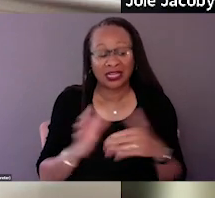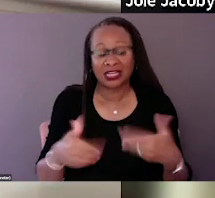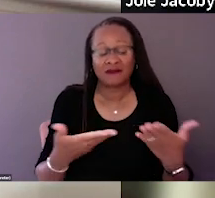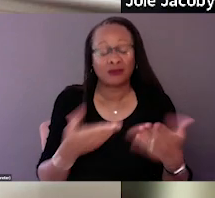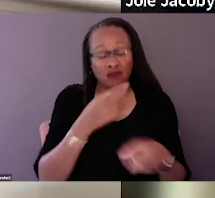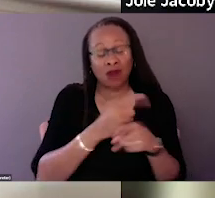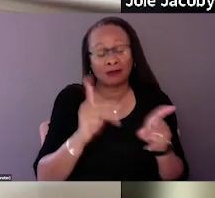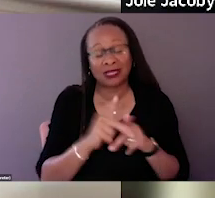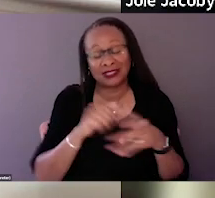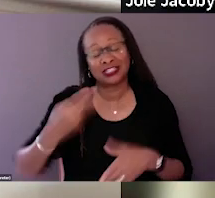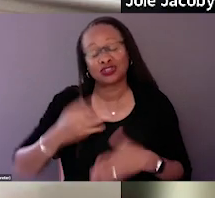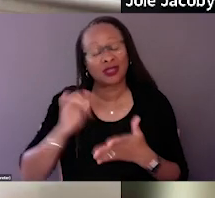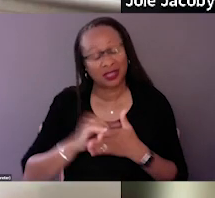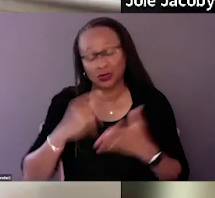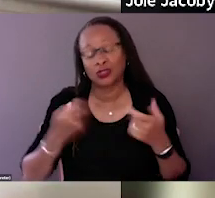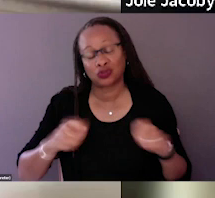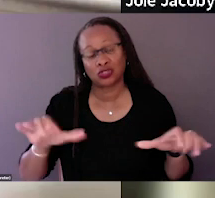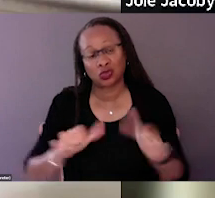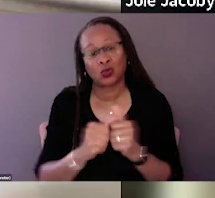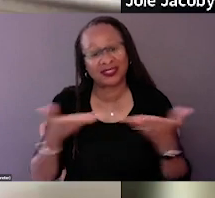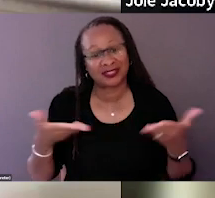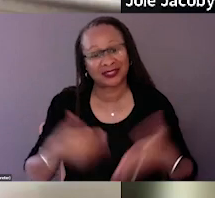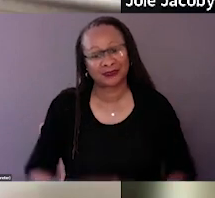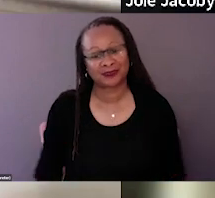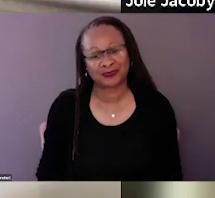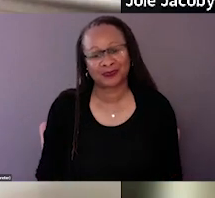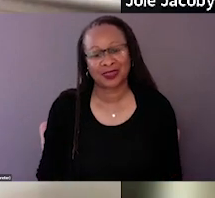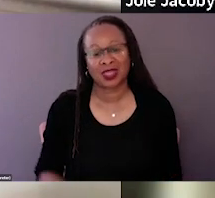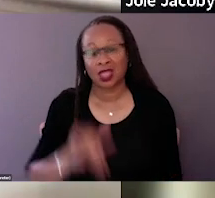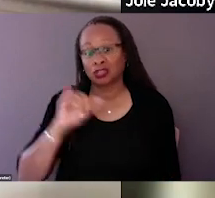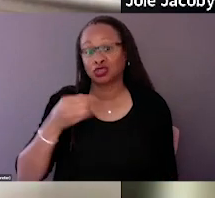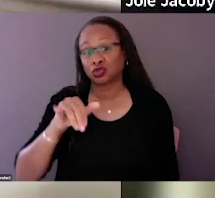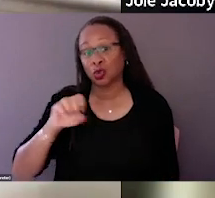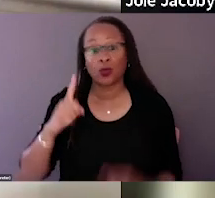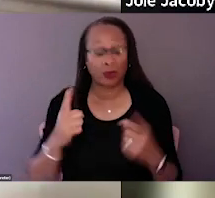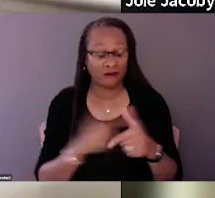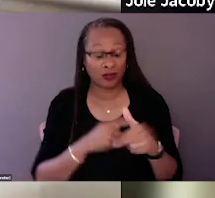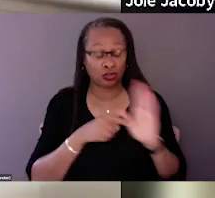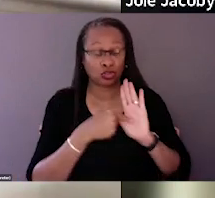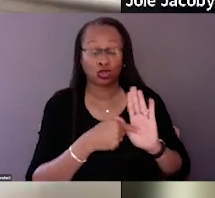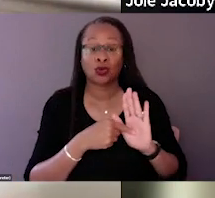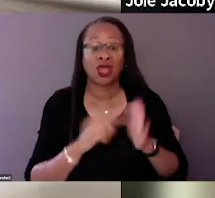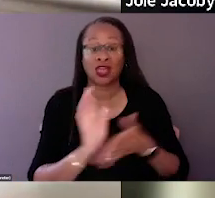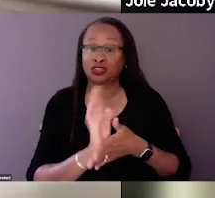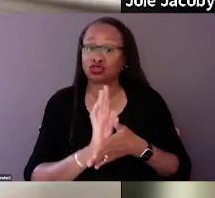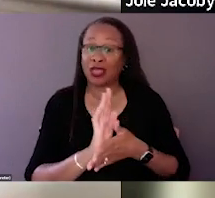Yeah, when we first put out the trailer, there was so much coming out of Black Twitter